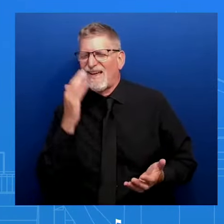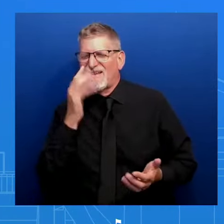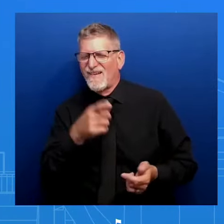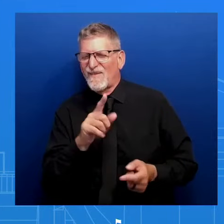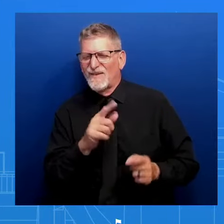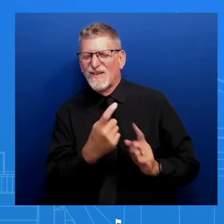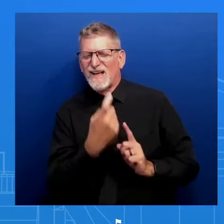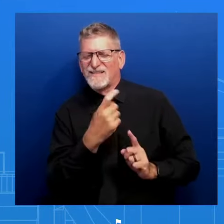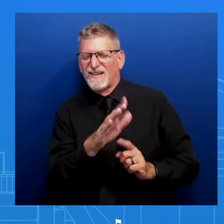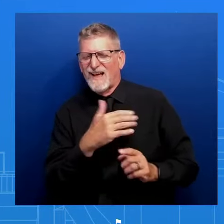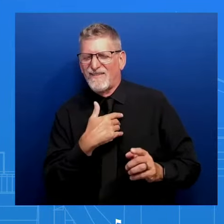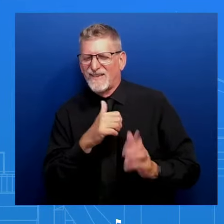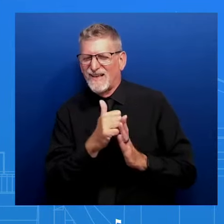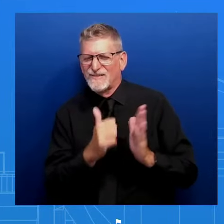I'm just going to not speak to that.